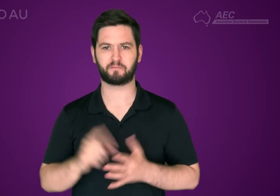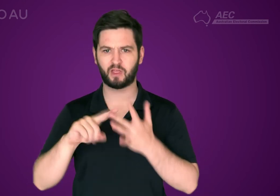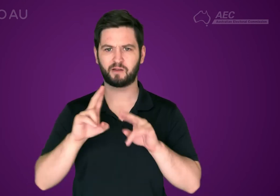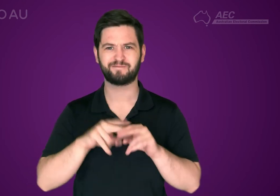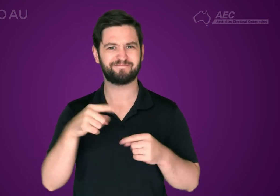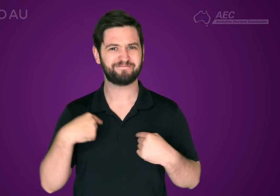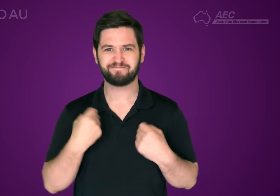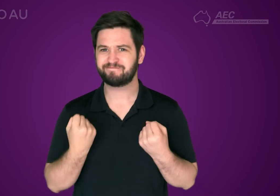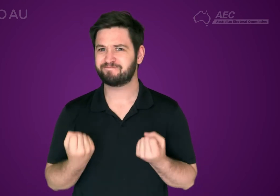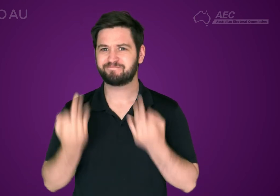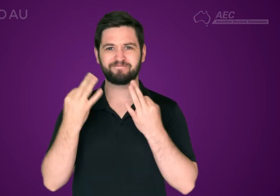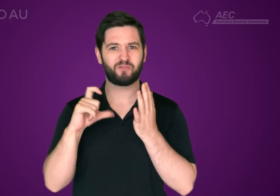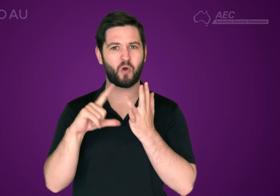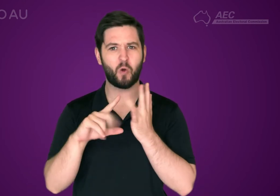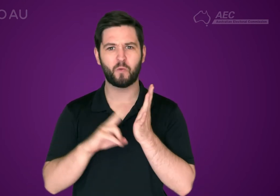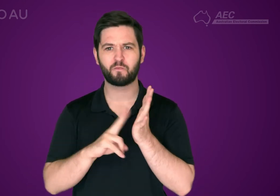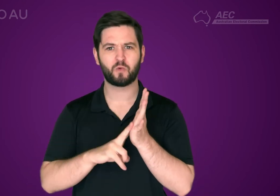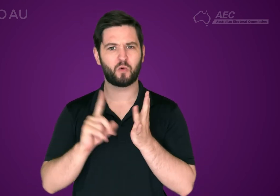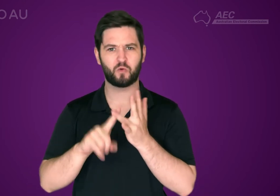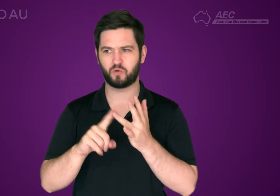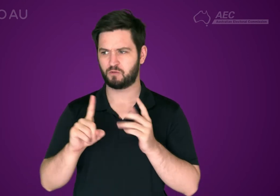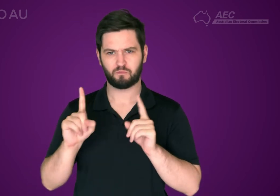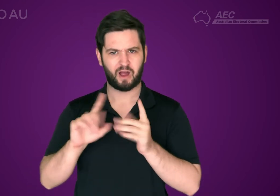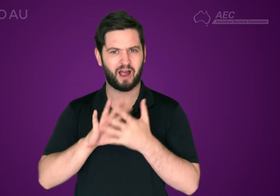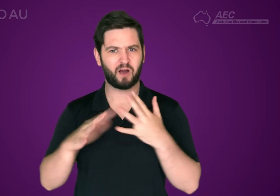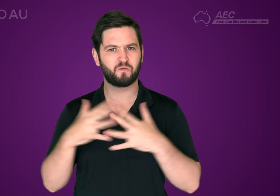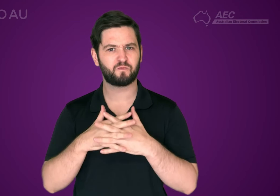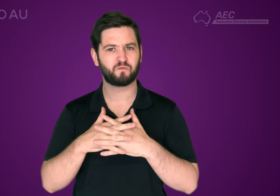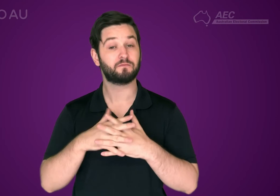If you do not have a Convo Australia plan,